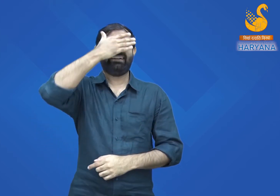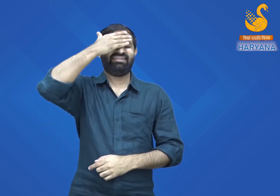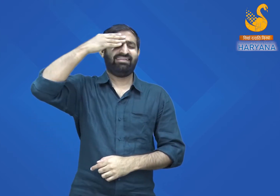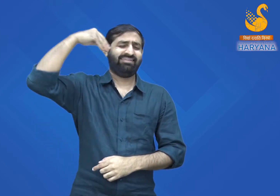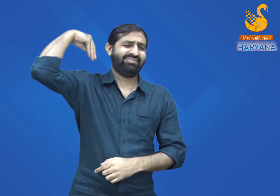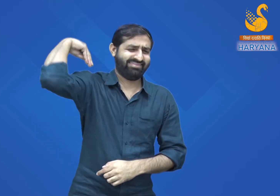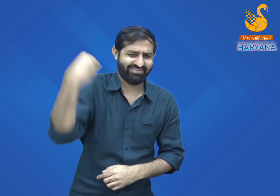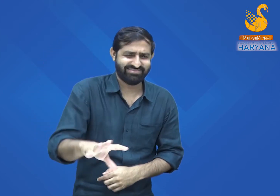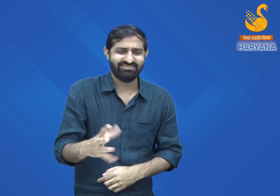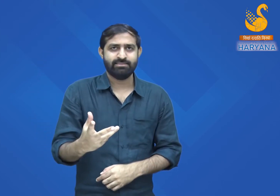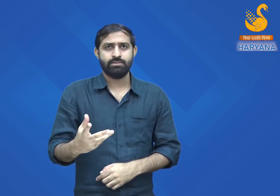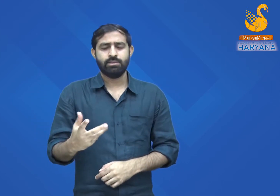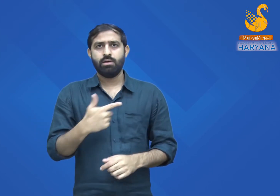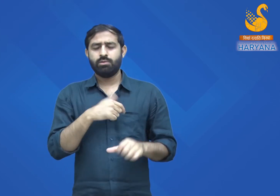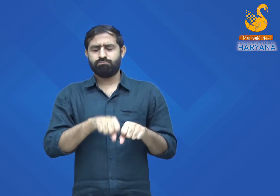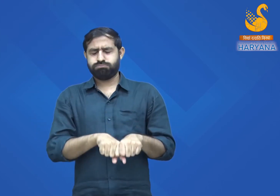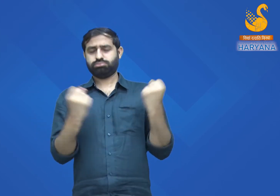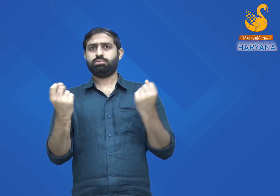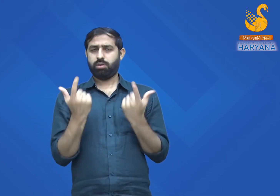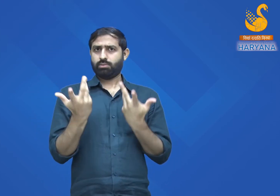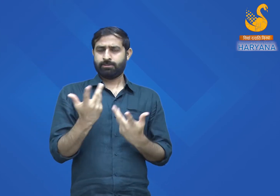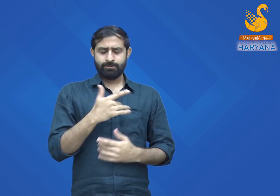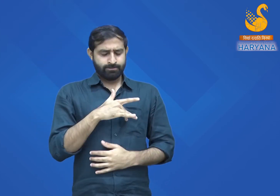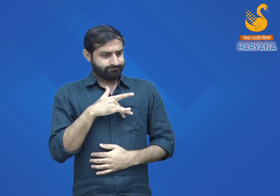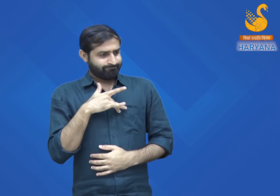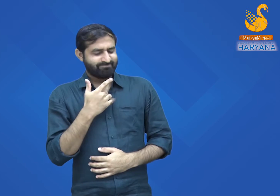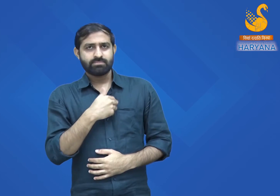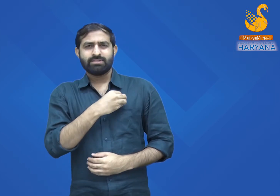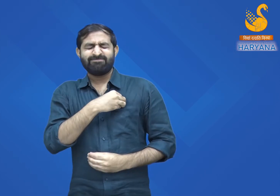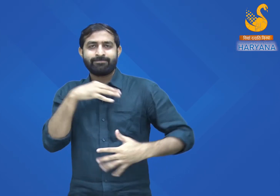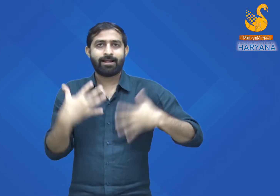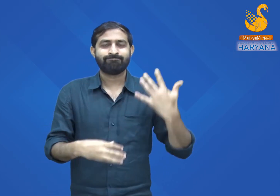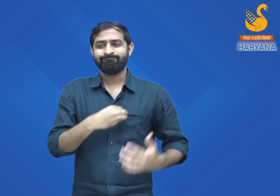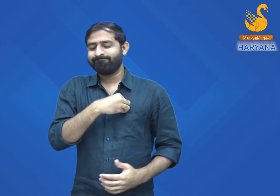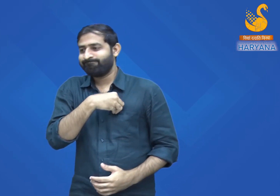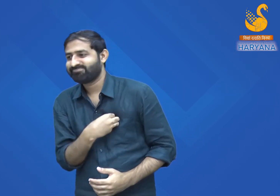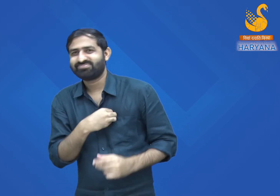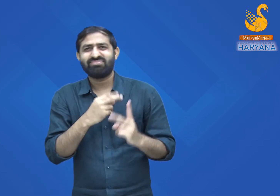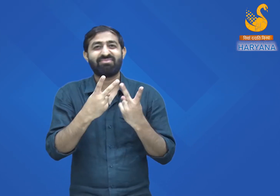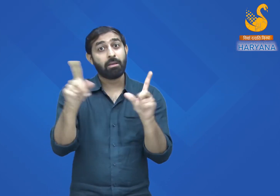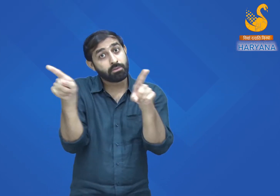which becomes our habit. Some people are very emotional who dishearten very quickly if something bad happens to them.